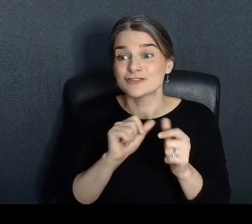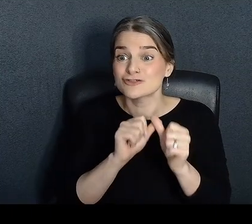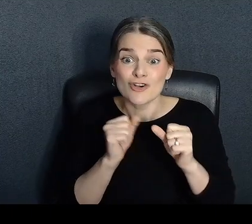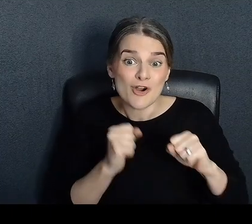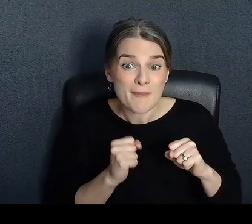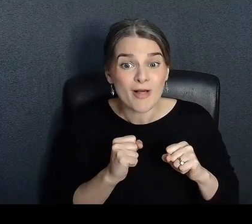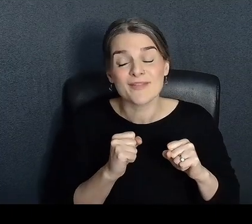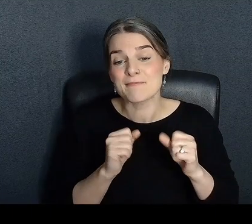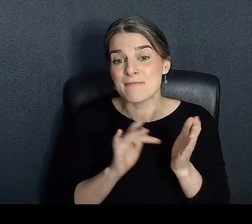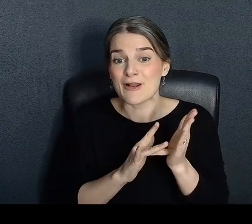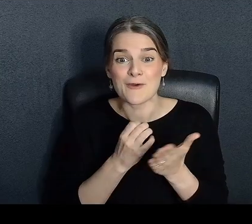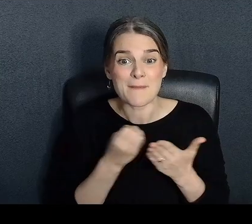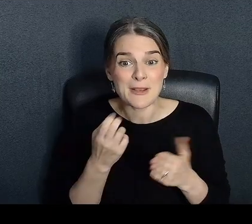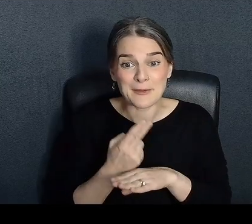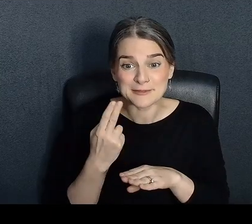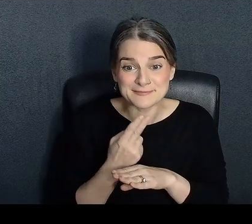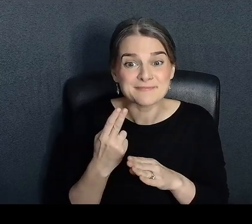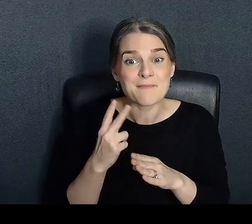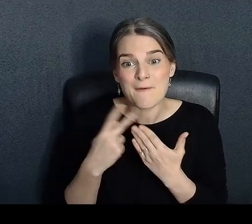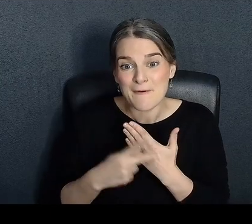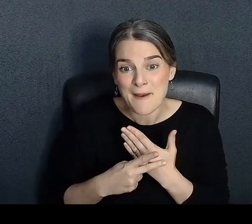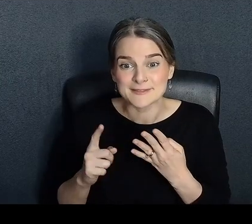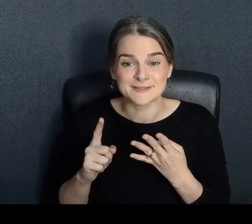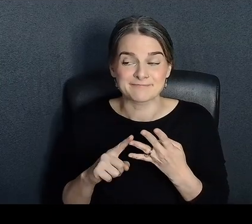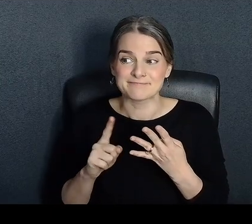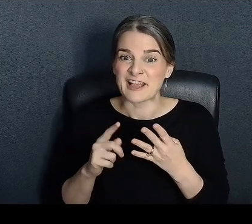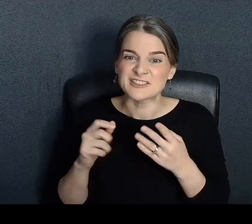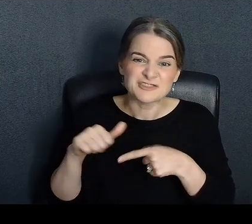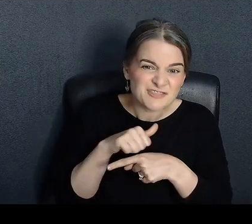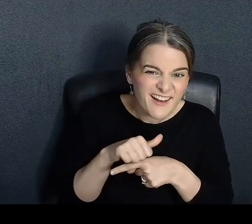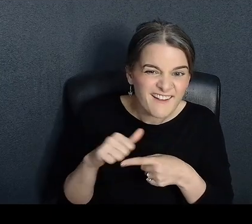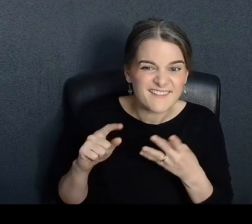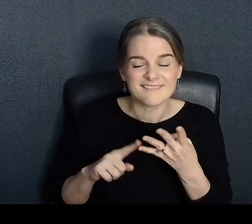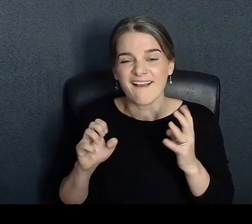and they also offer training as well as educational opportunities just like this one.